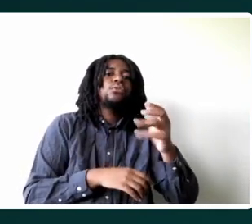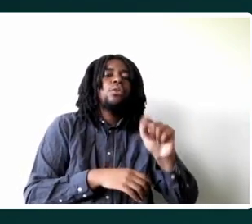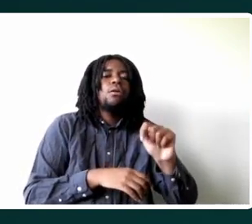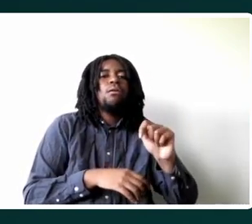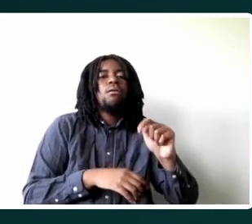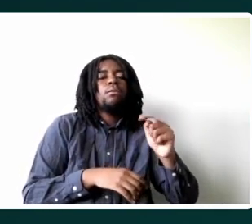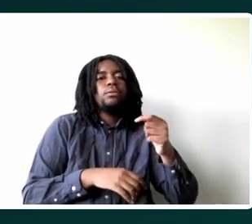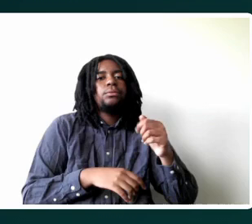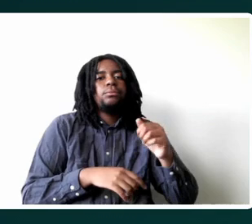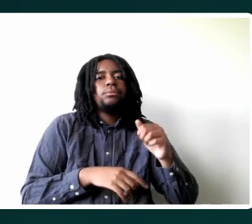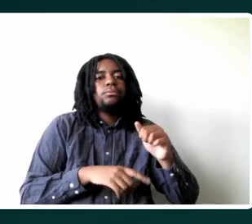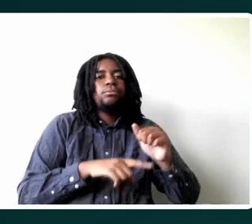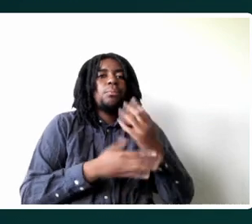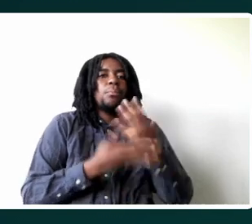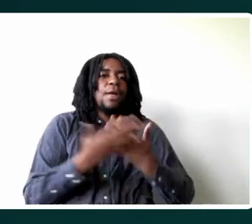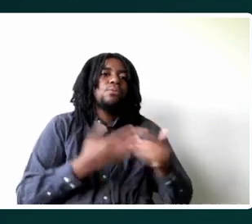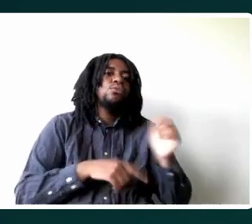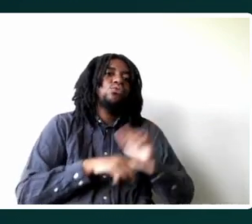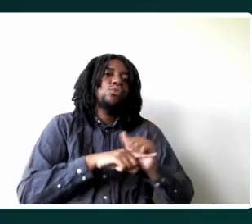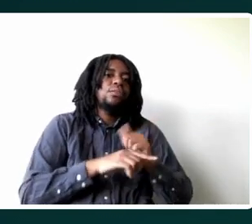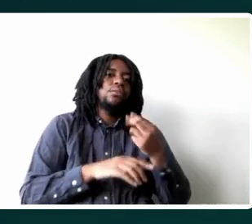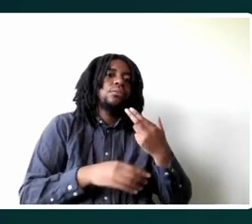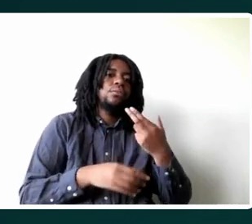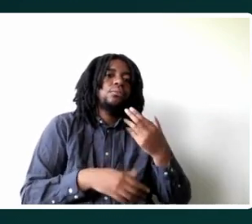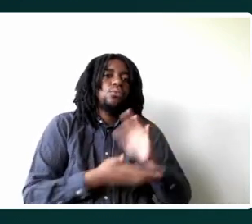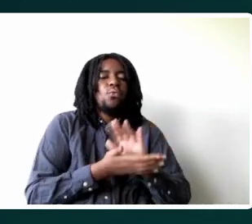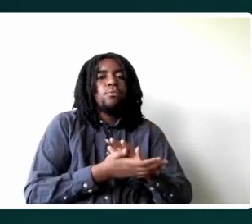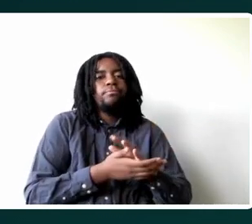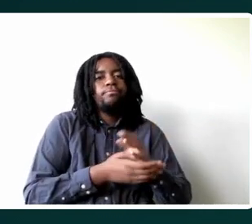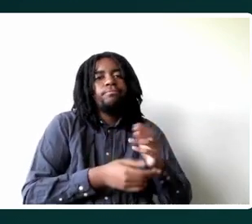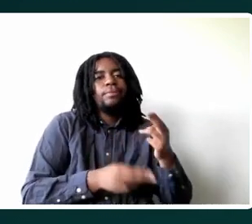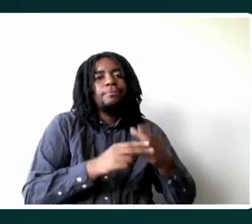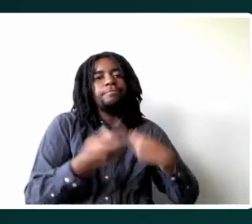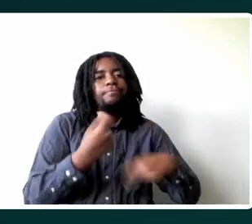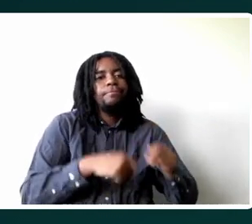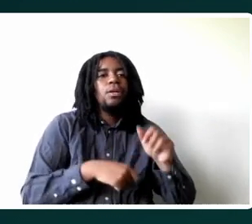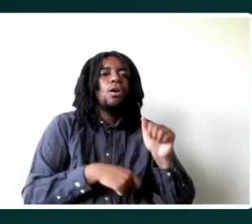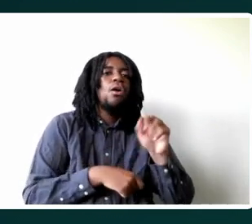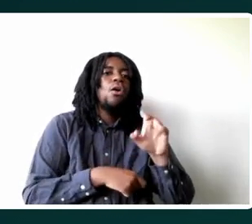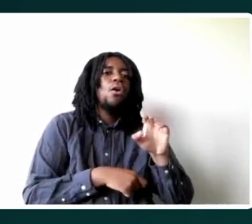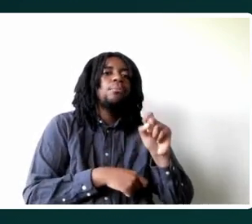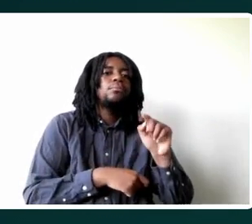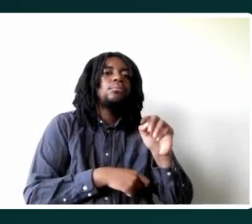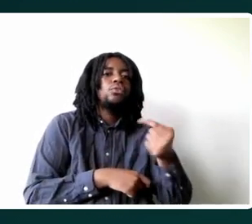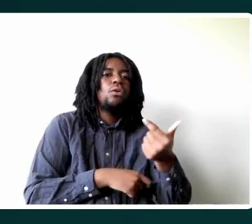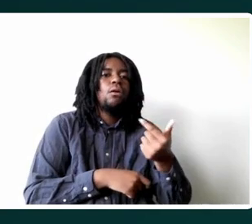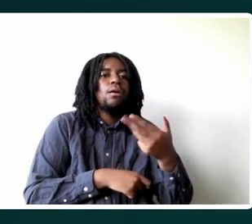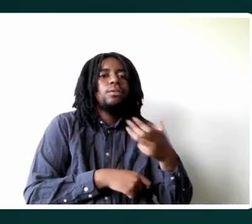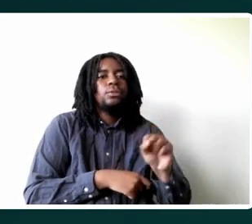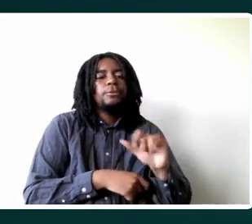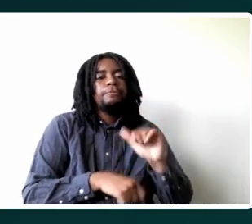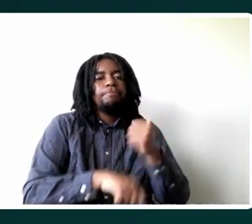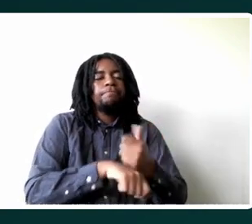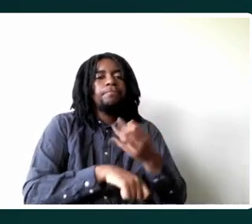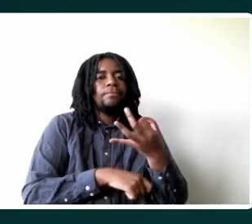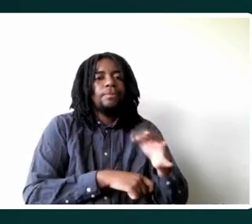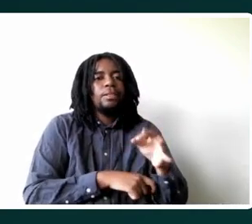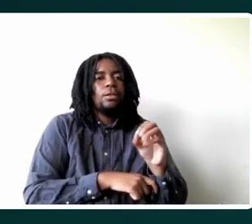High School, which was established in 1902 as the second high school for African American